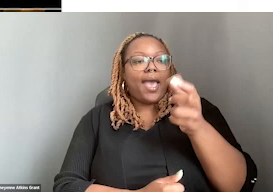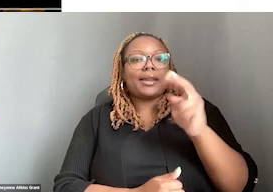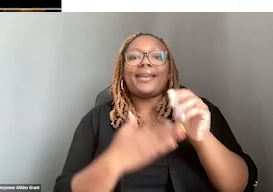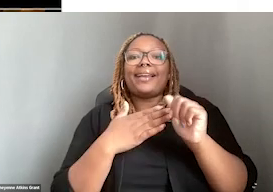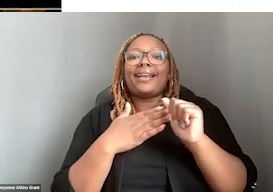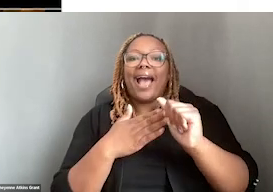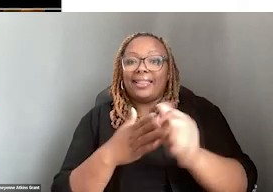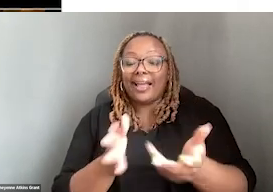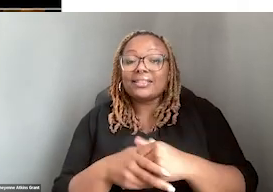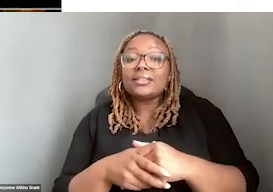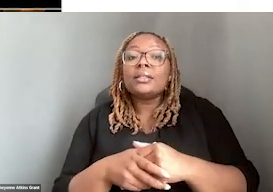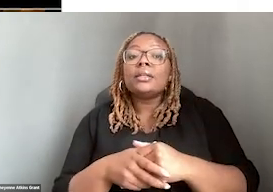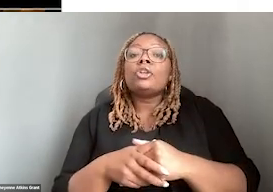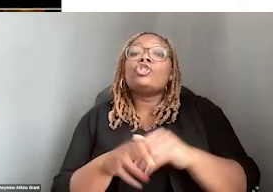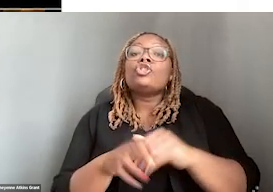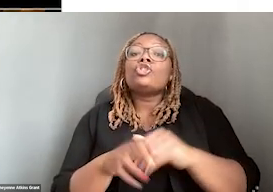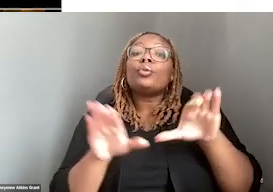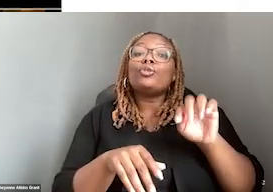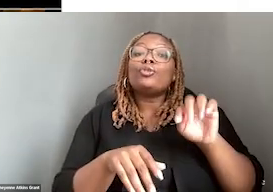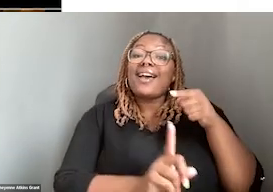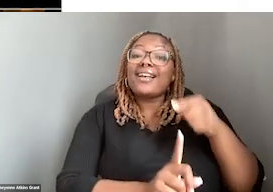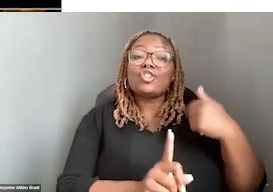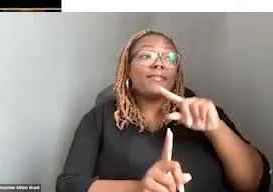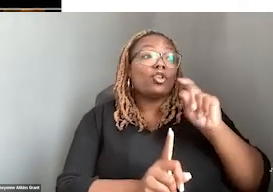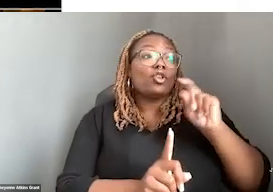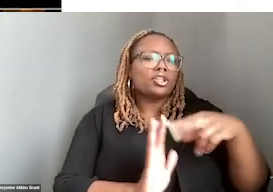So when you're doing your taxes, if you have a question, you can go look at the tax code.